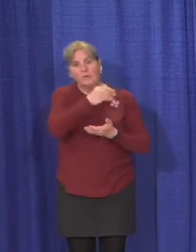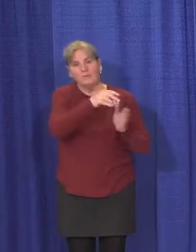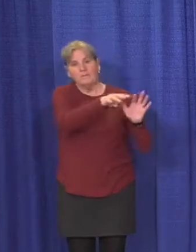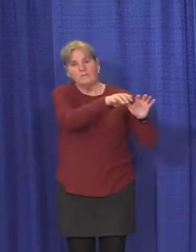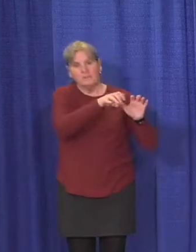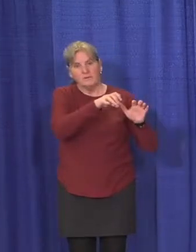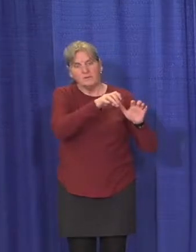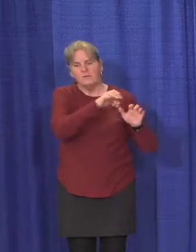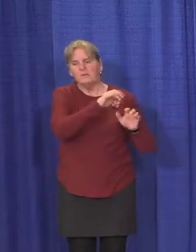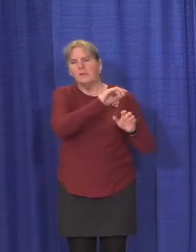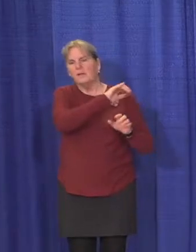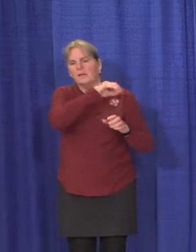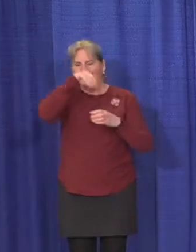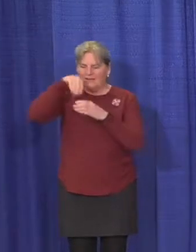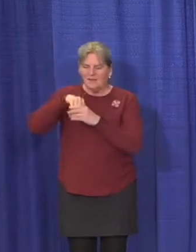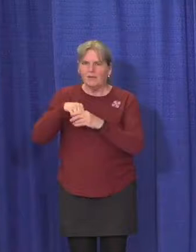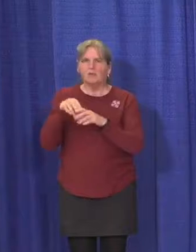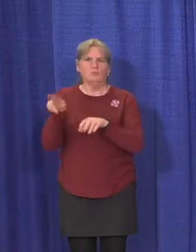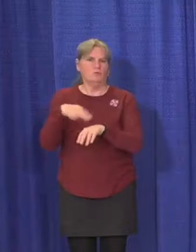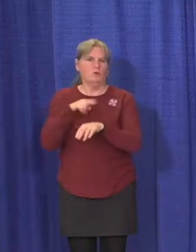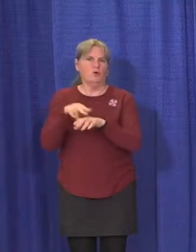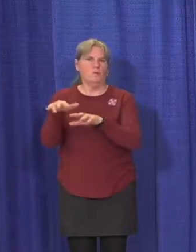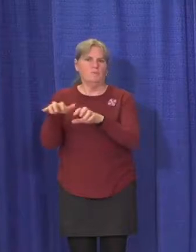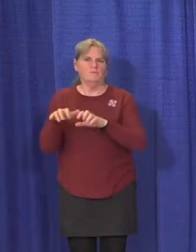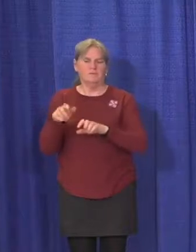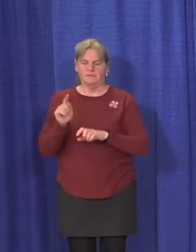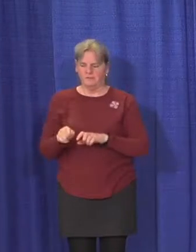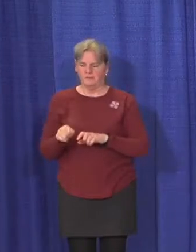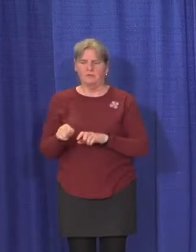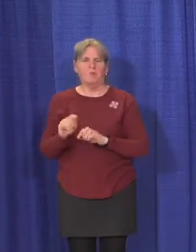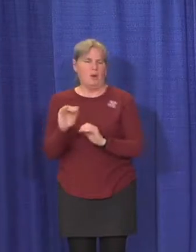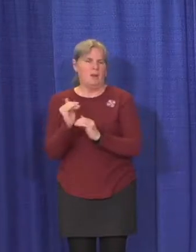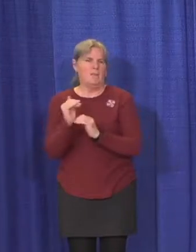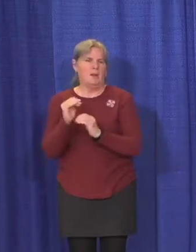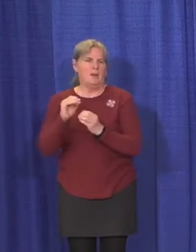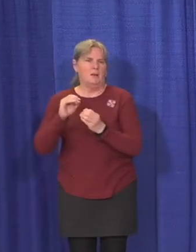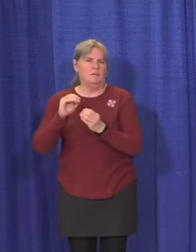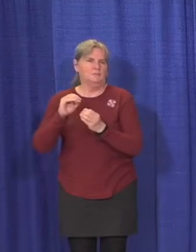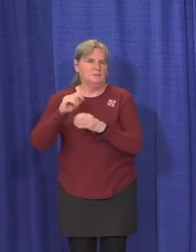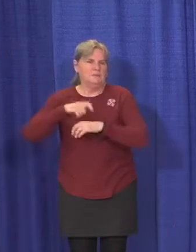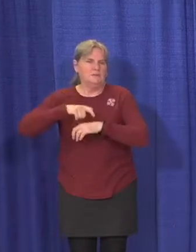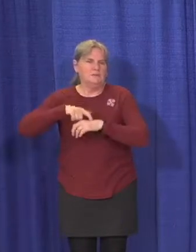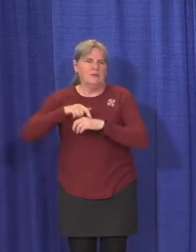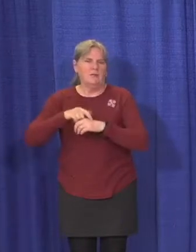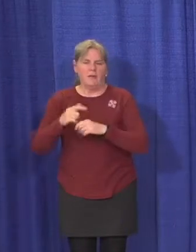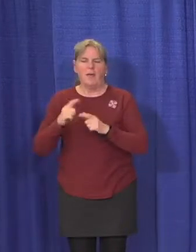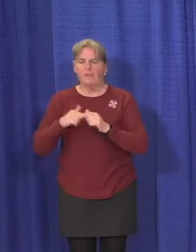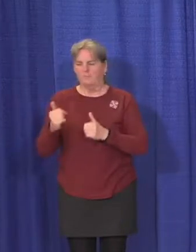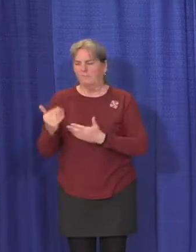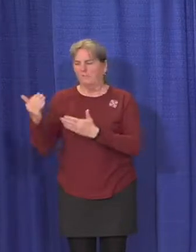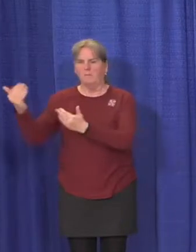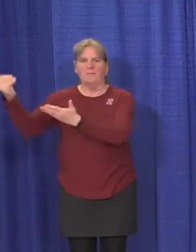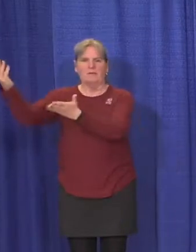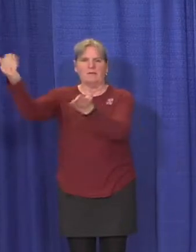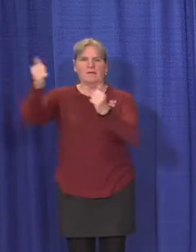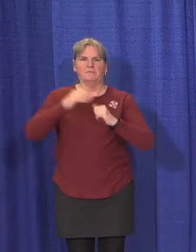into normal freezer temperatures. Which will allow that rollout to